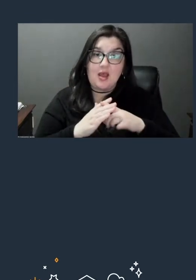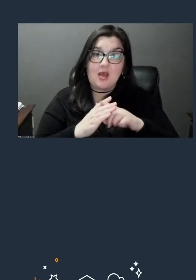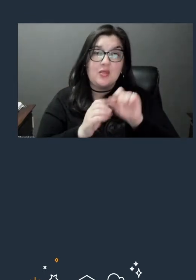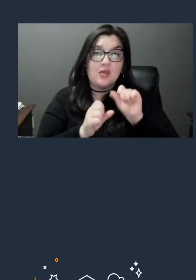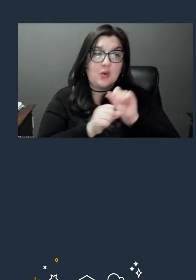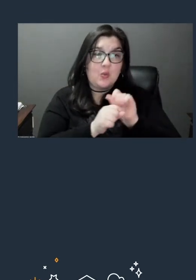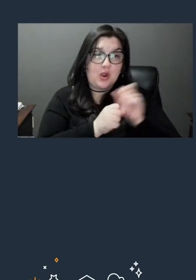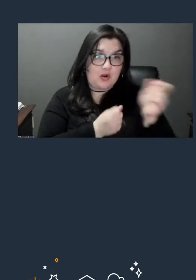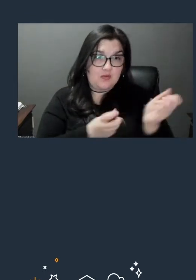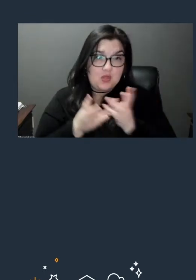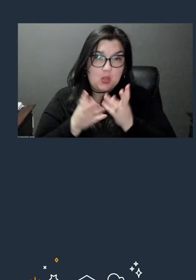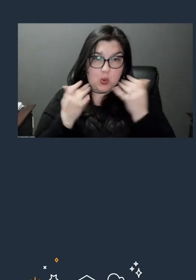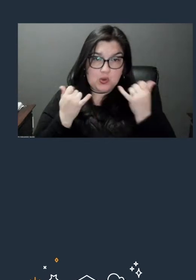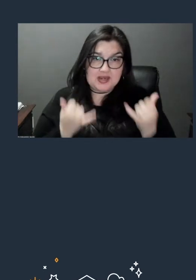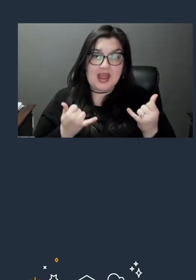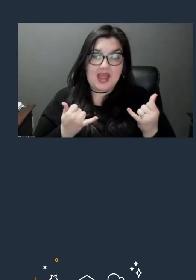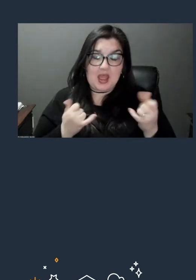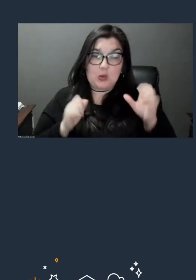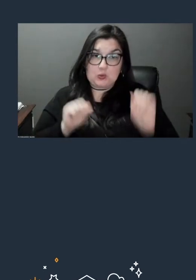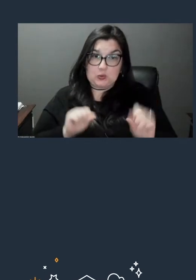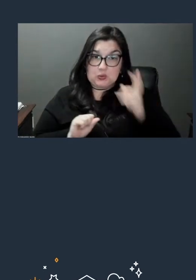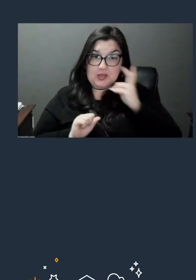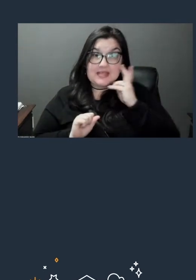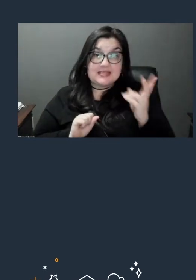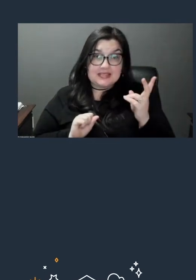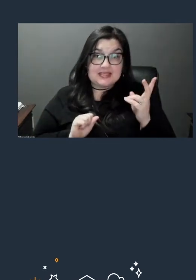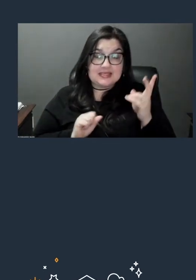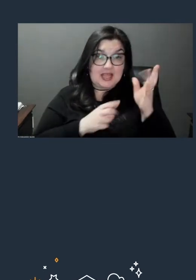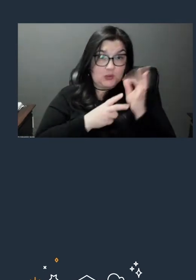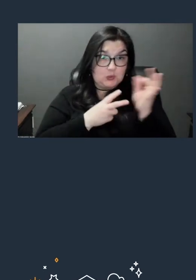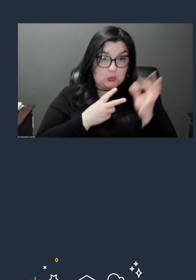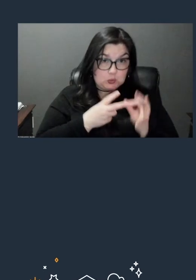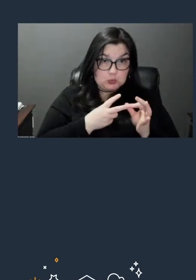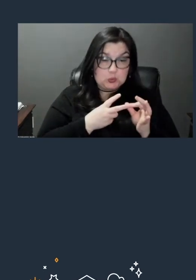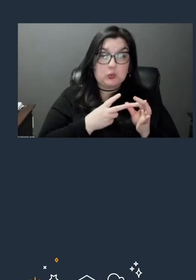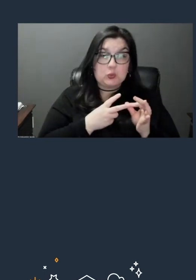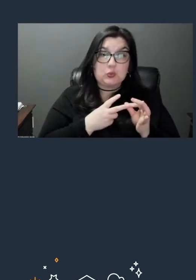So, here you can see that I can either choose to restore to the last restorable time